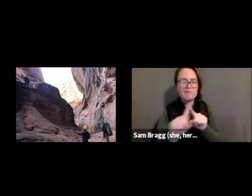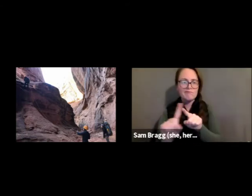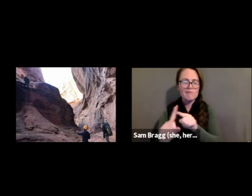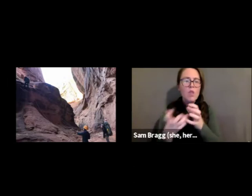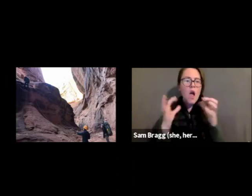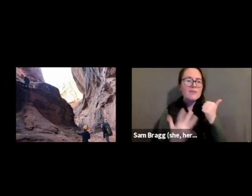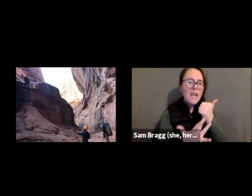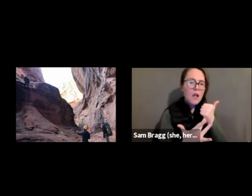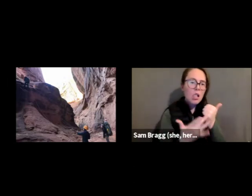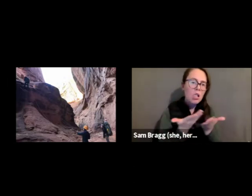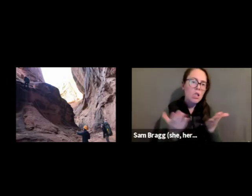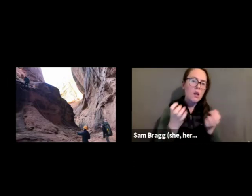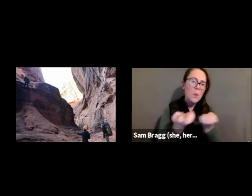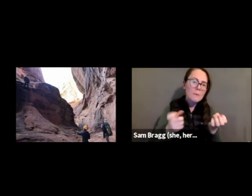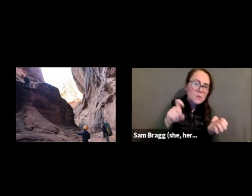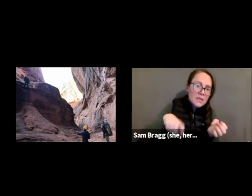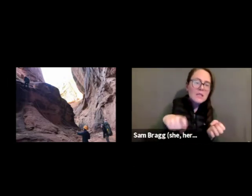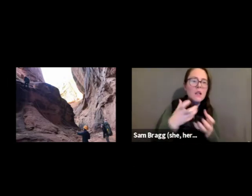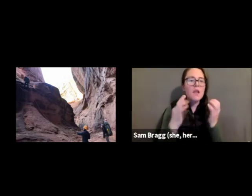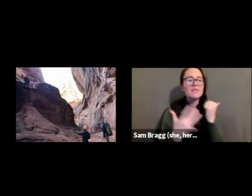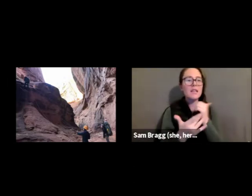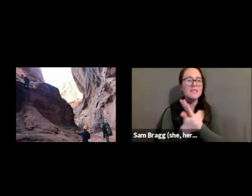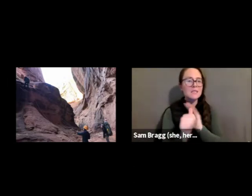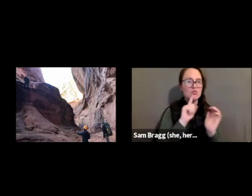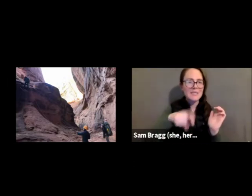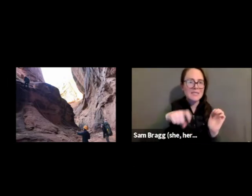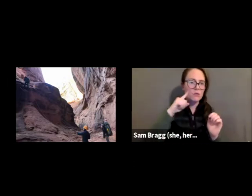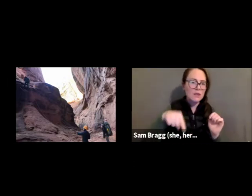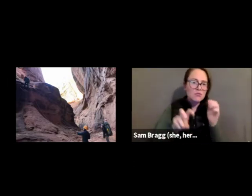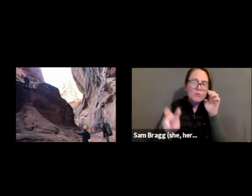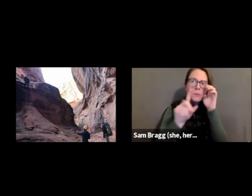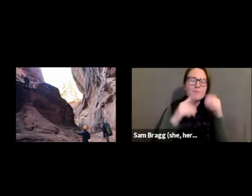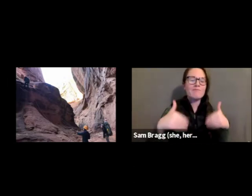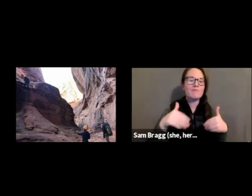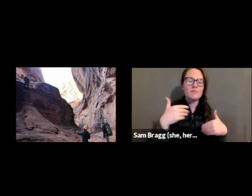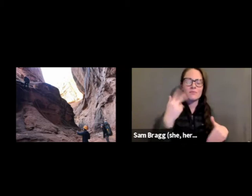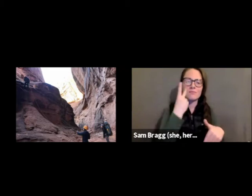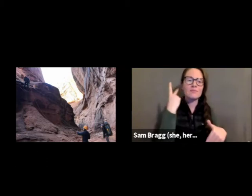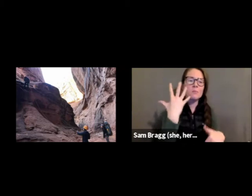deep water. There's also a lot of technical equipment that we need to know for this trip